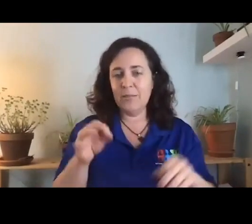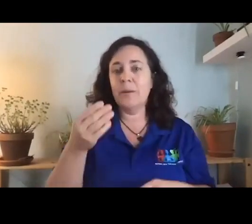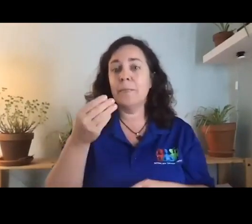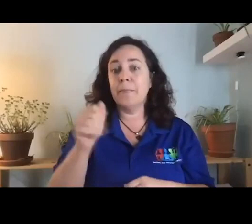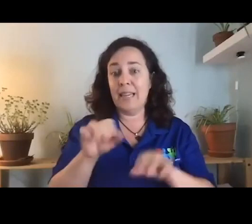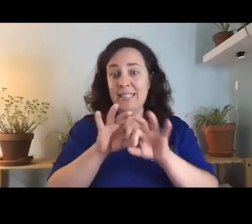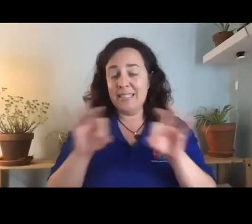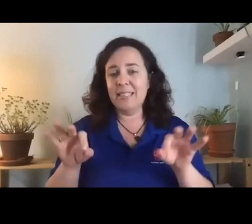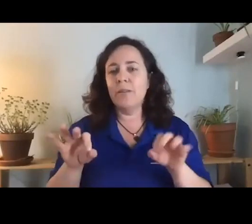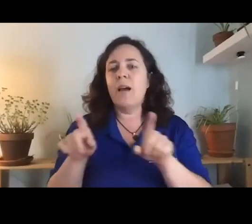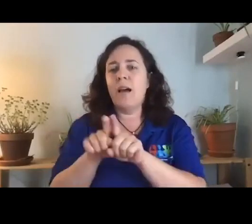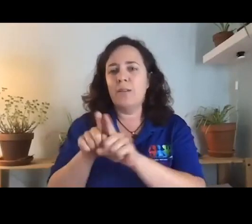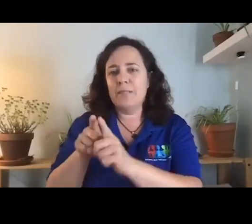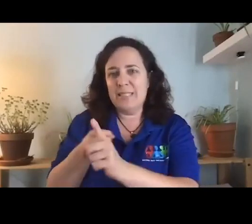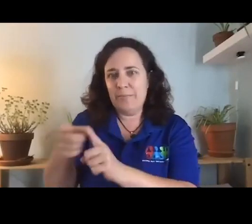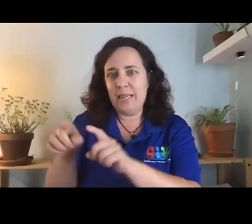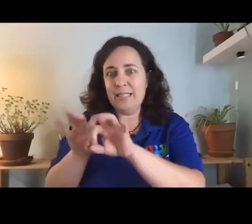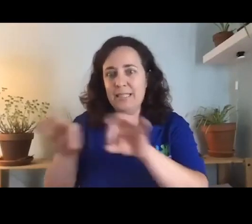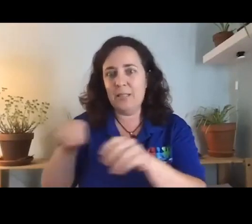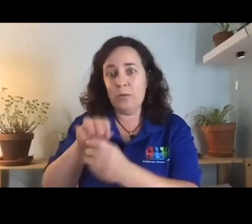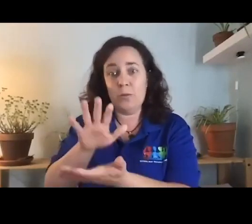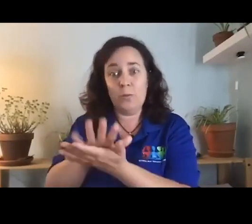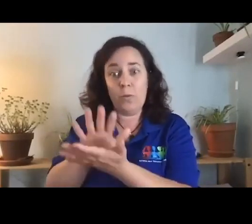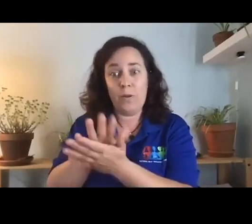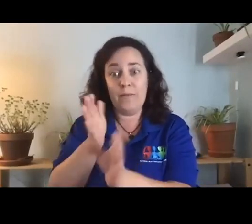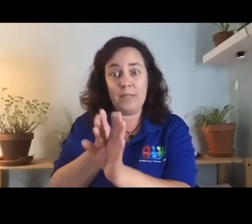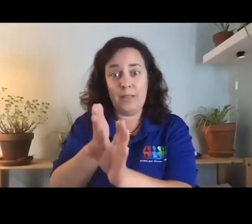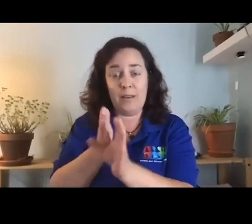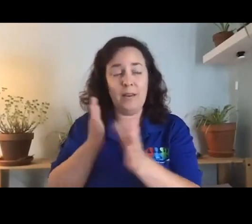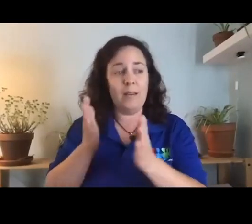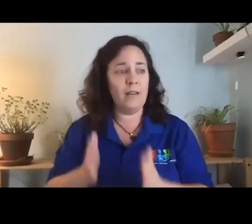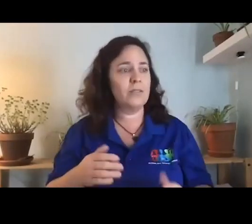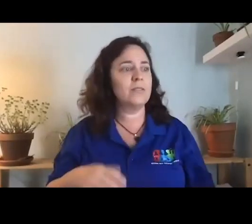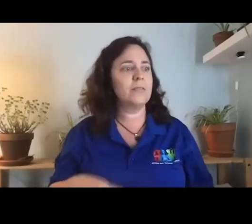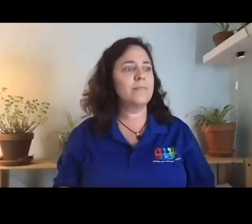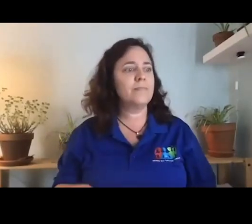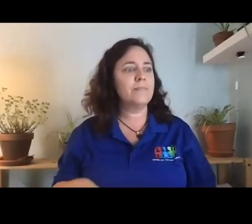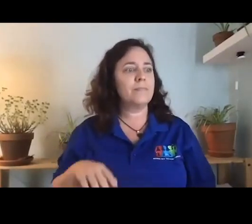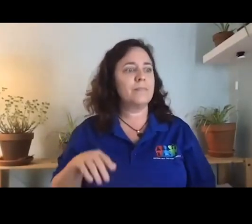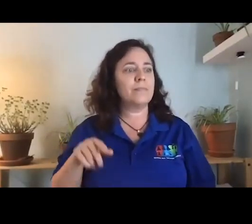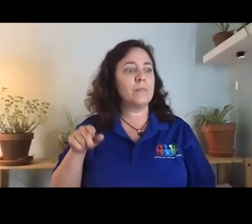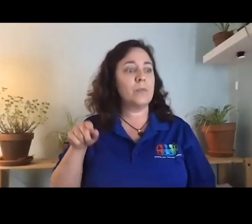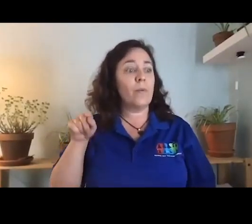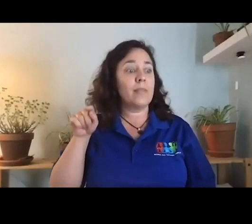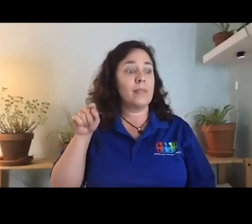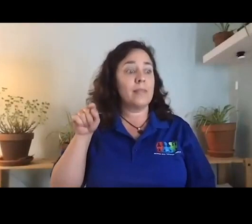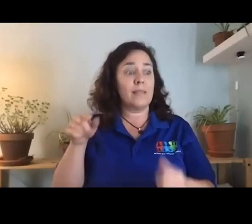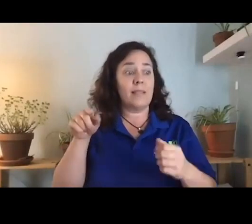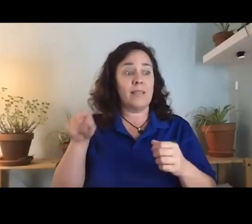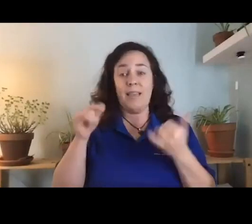off to Gallaudet university to pursue a Bachelors Degree, a master's degree and a specialist